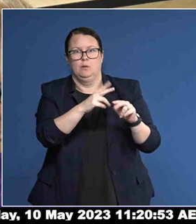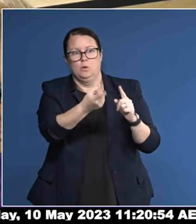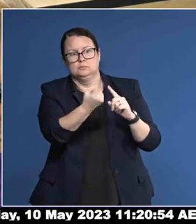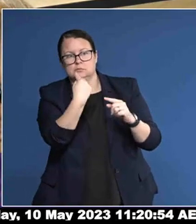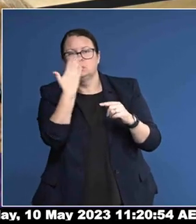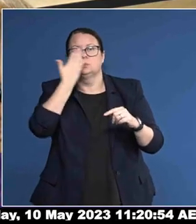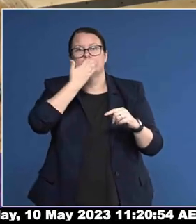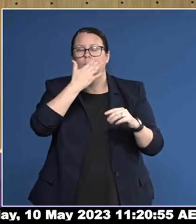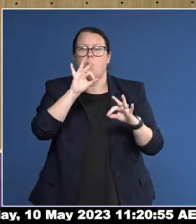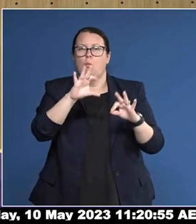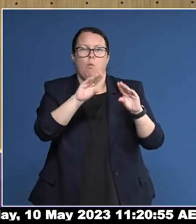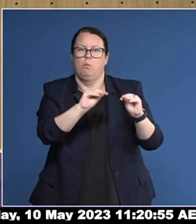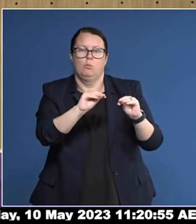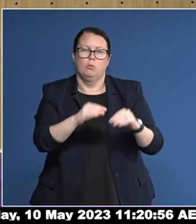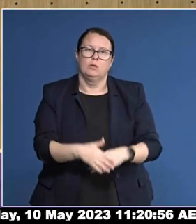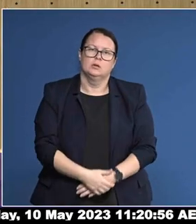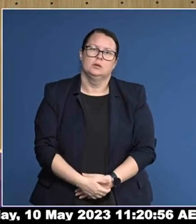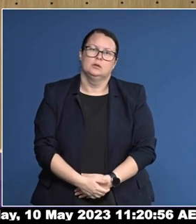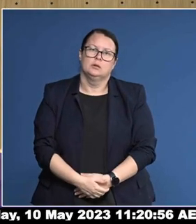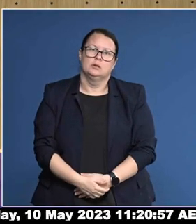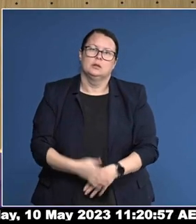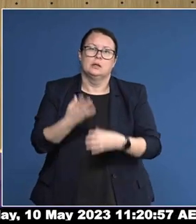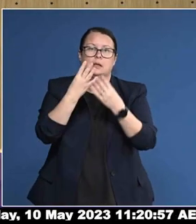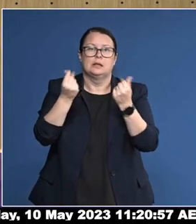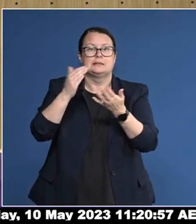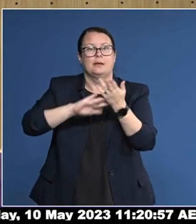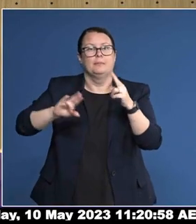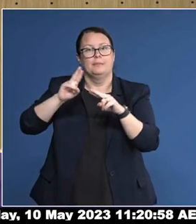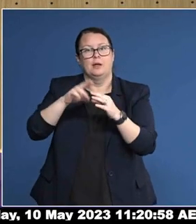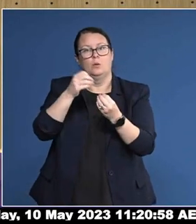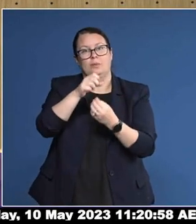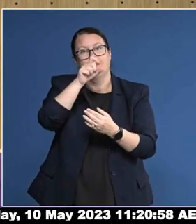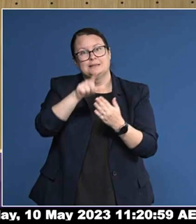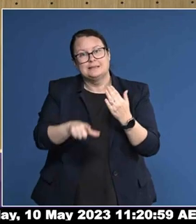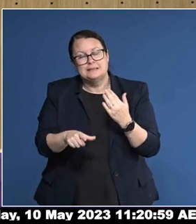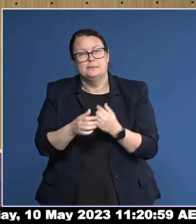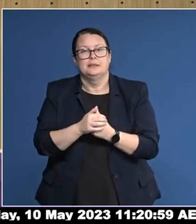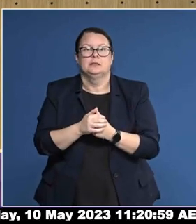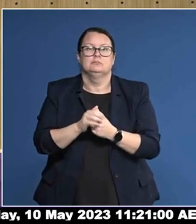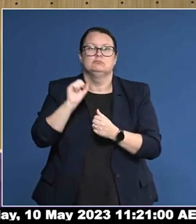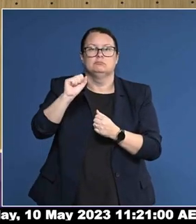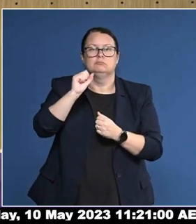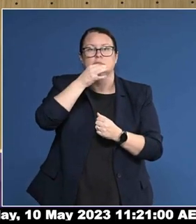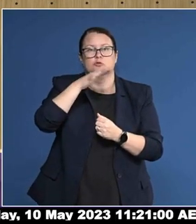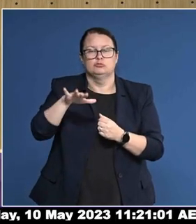during the closure period. Some parents with disability, whose children were particularly vulnerable to illness -